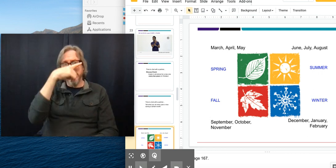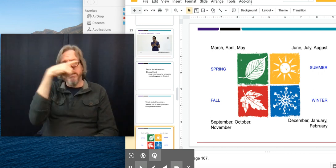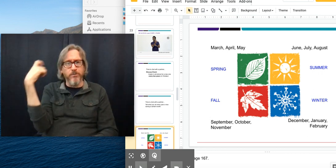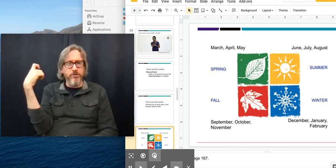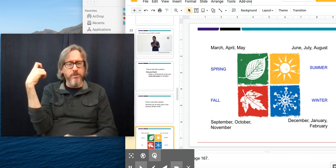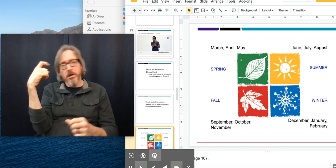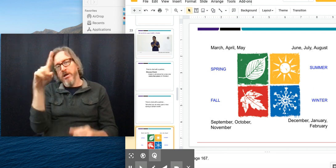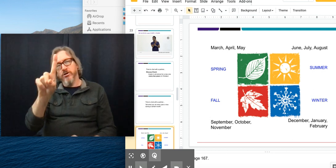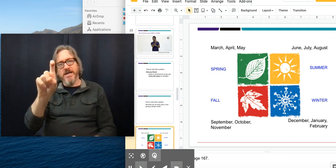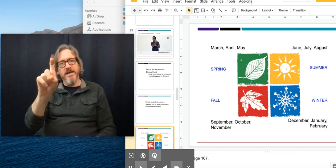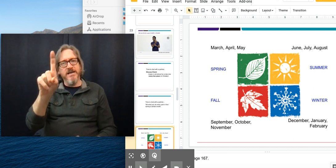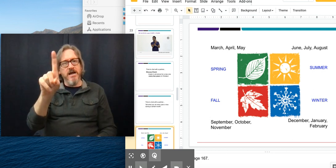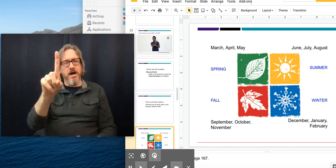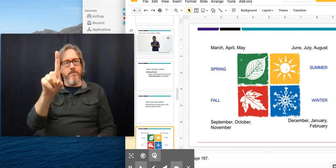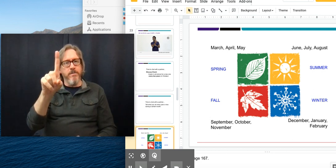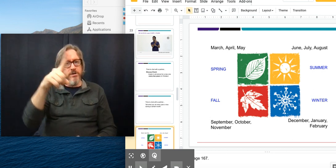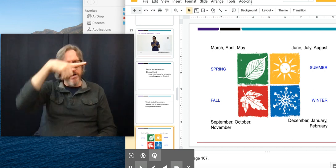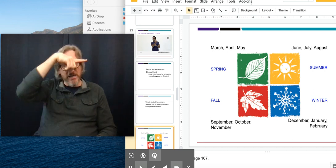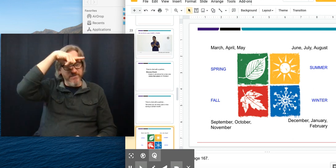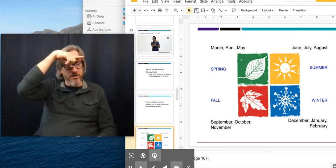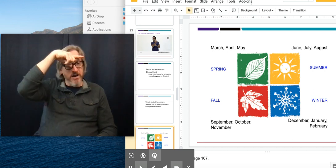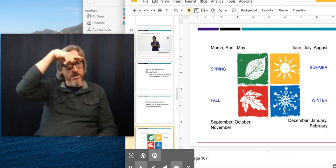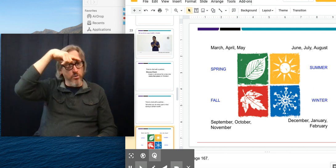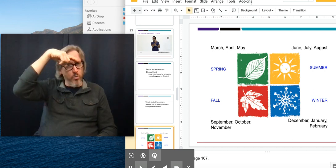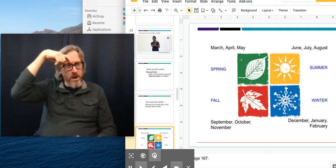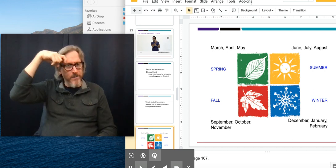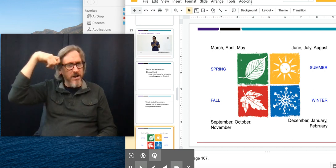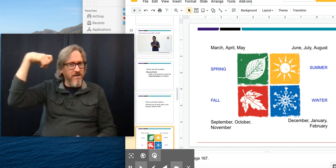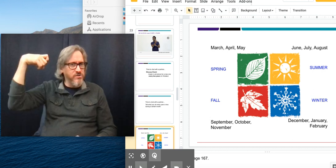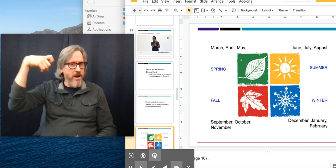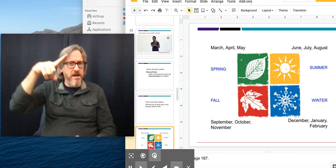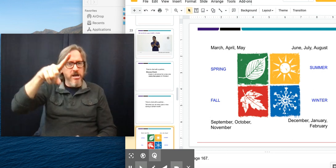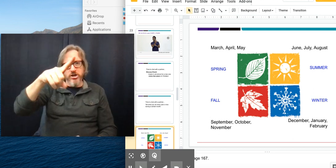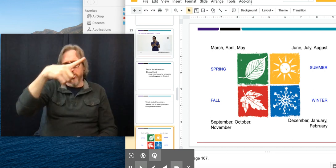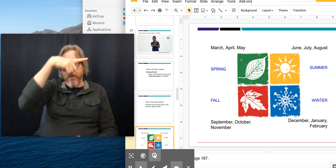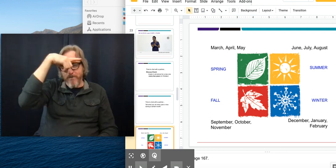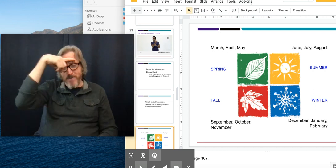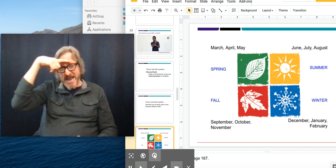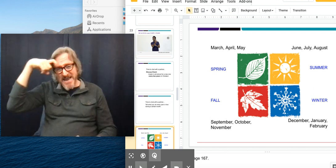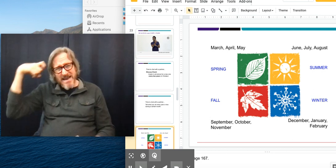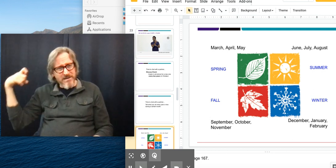summer you're taking um your index finger and you're wiping off sweat you're gonna bend it